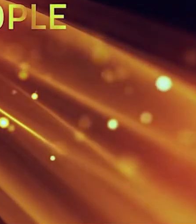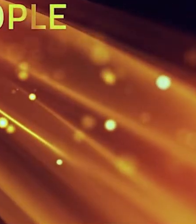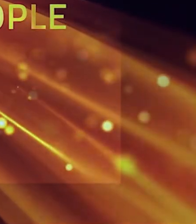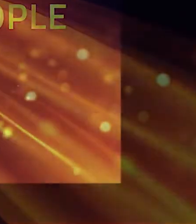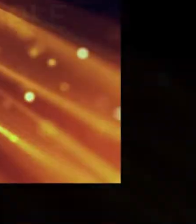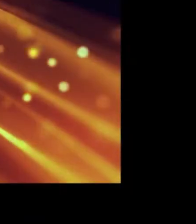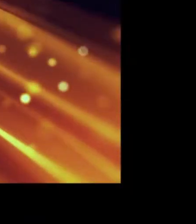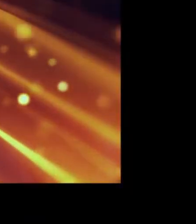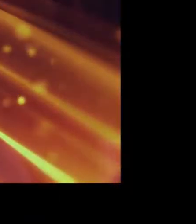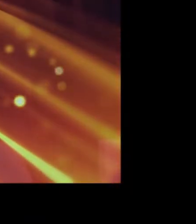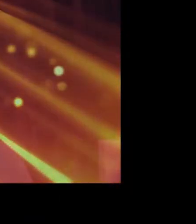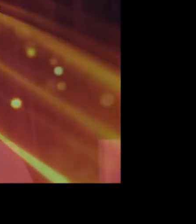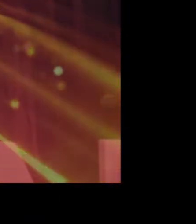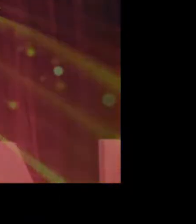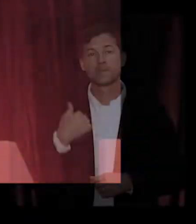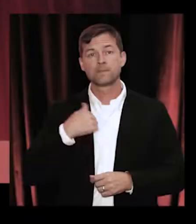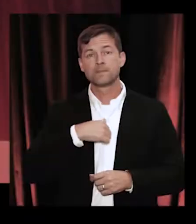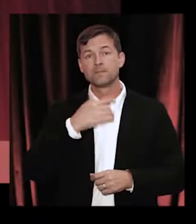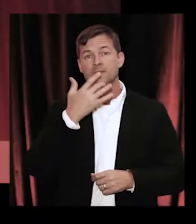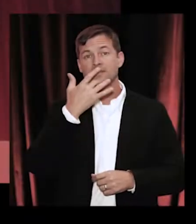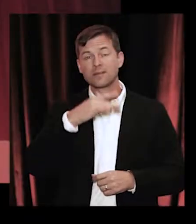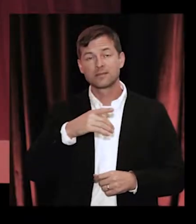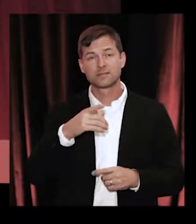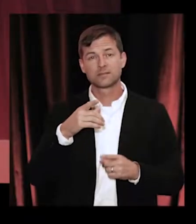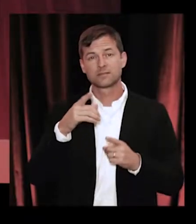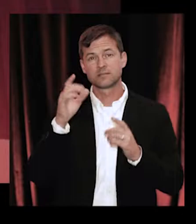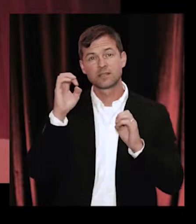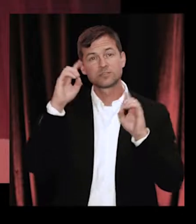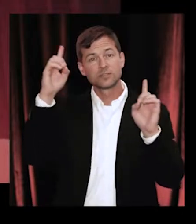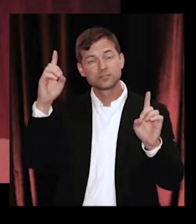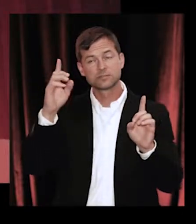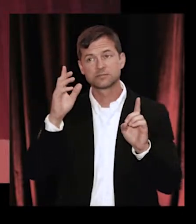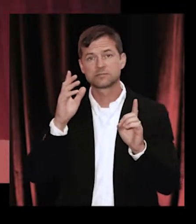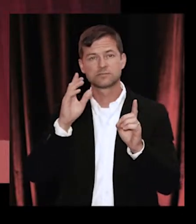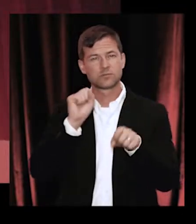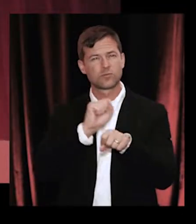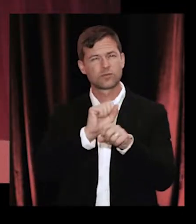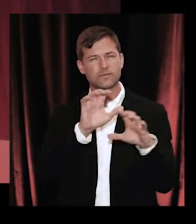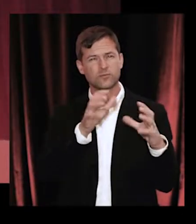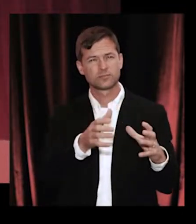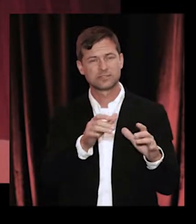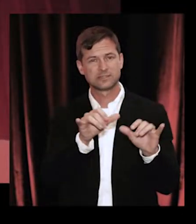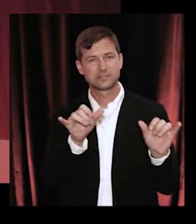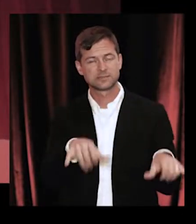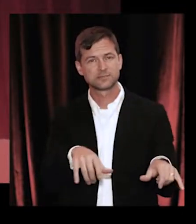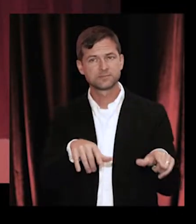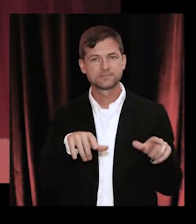We're fortunate that that education and workforce system is dedicated to special populations.